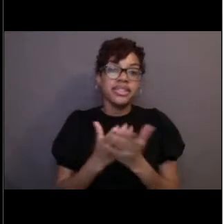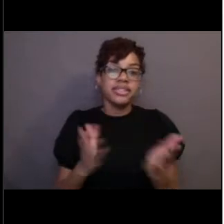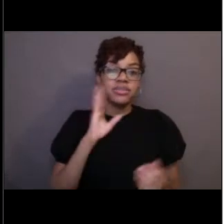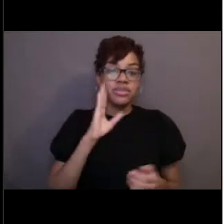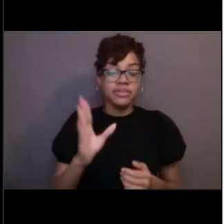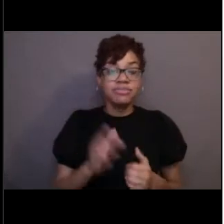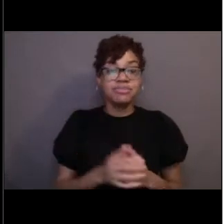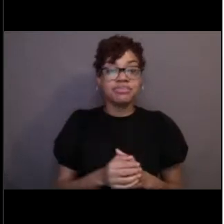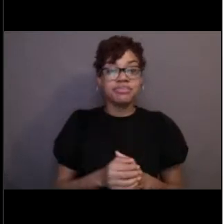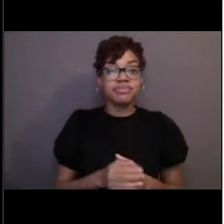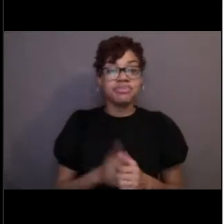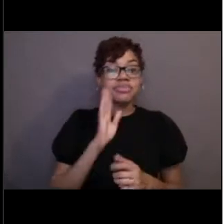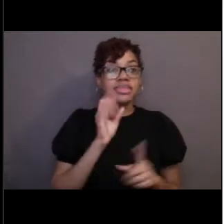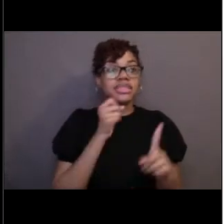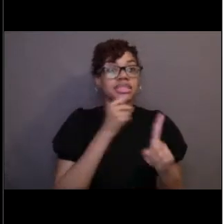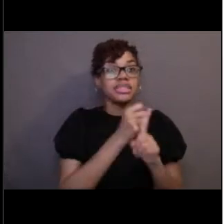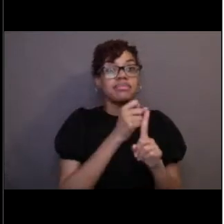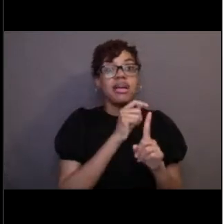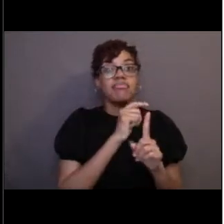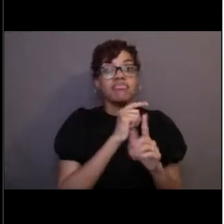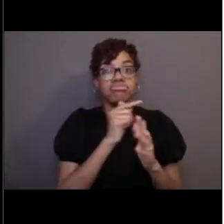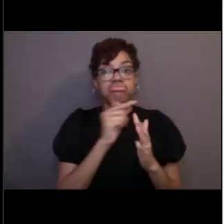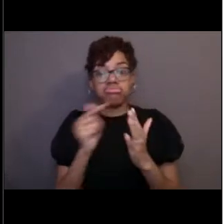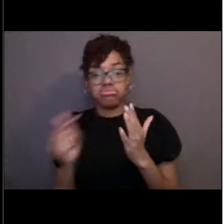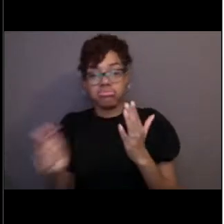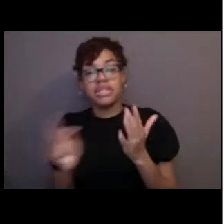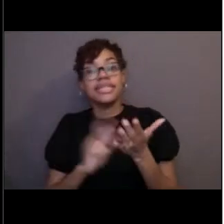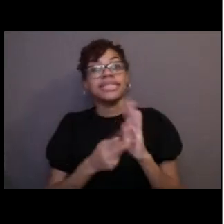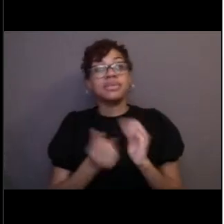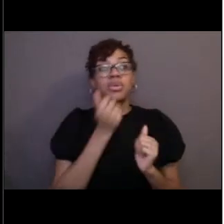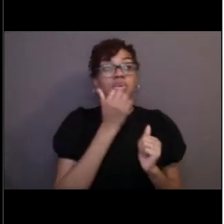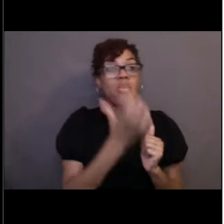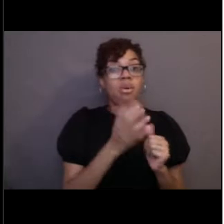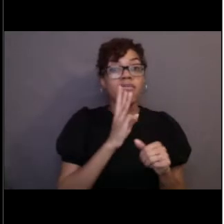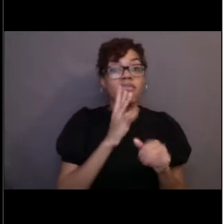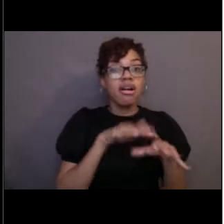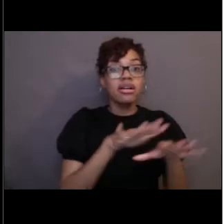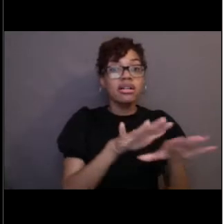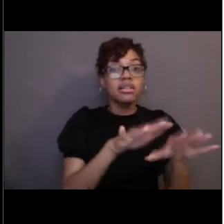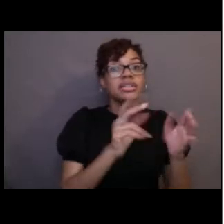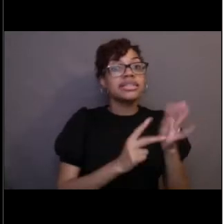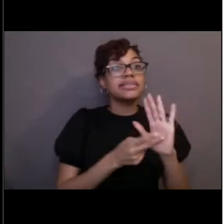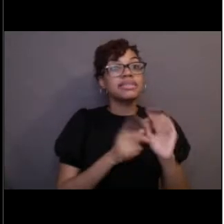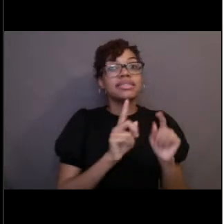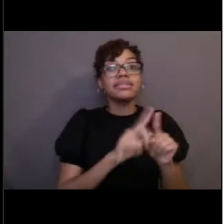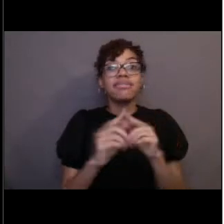So like prey will start moving out of the area, turtles might shift where they want to be 'cause it might be too warm for them